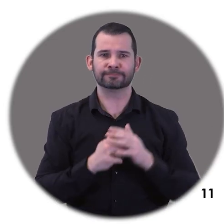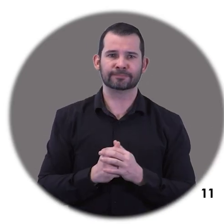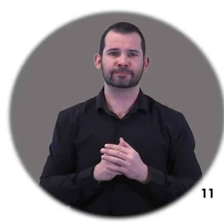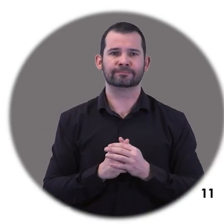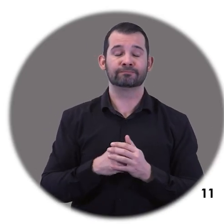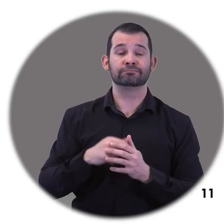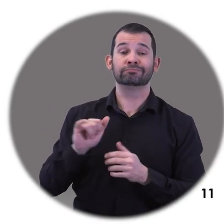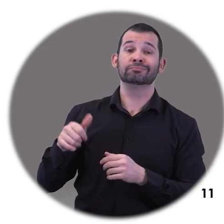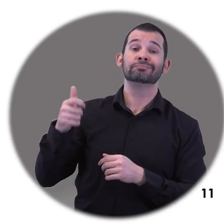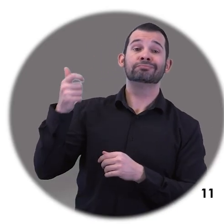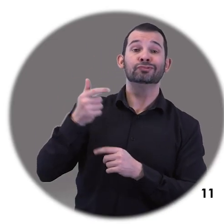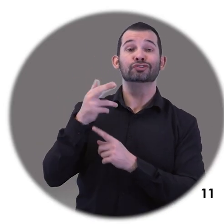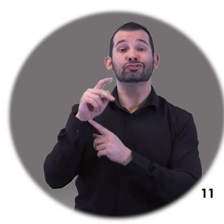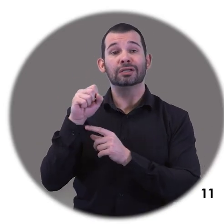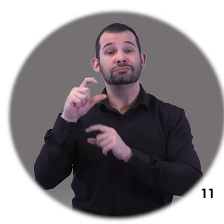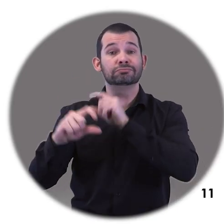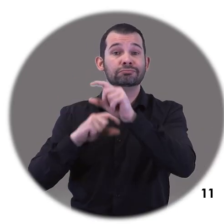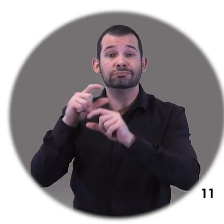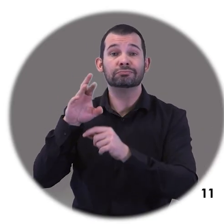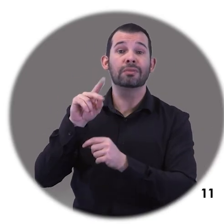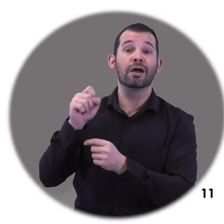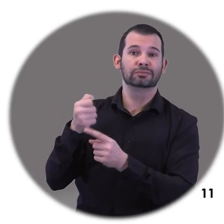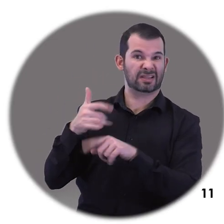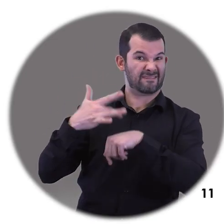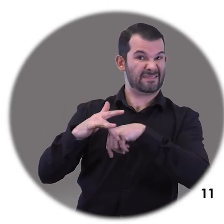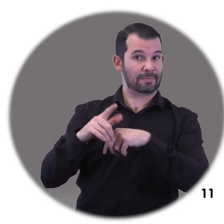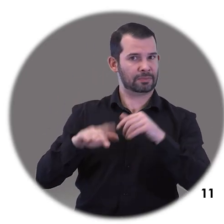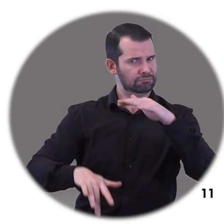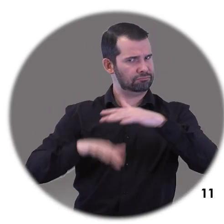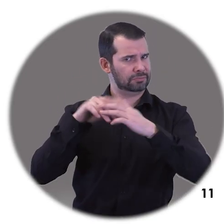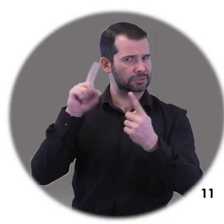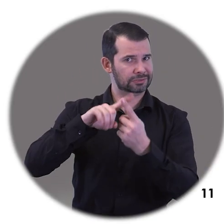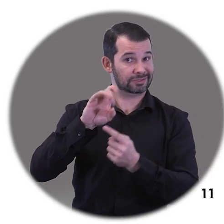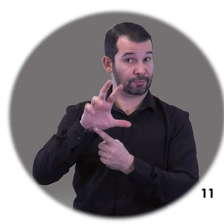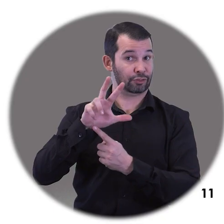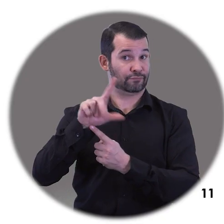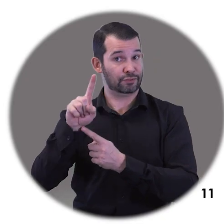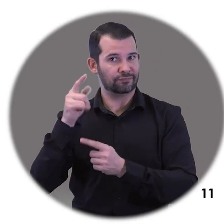Grants and bonds are only available up until December 31st of the year